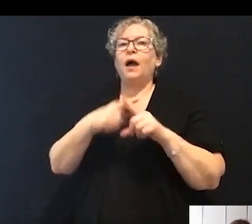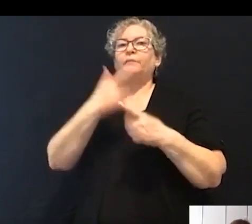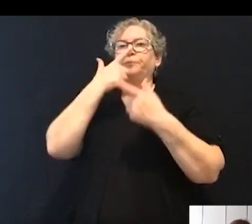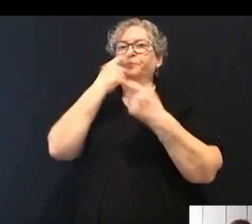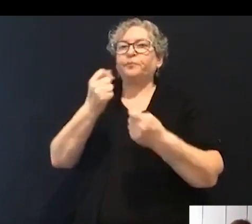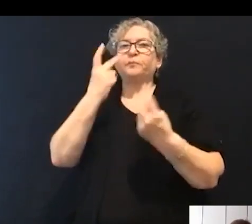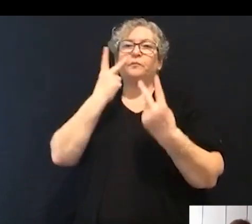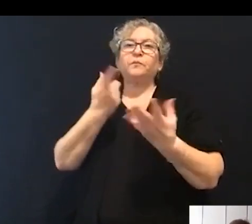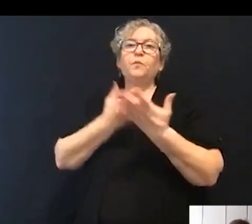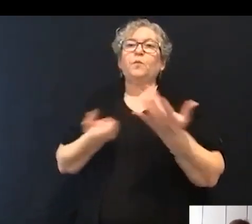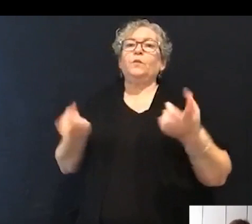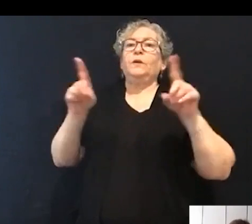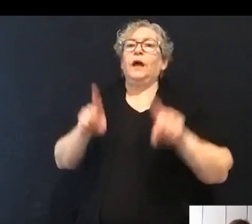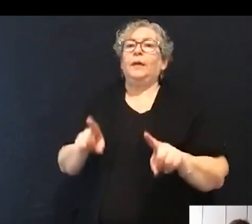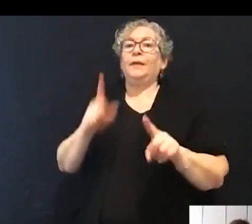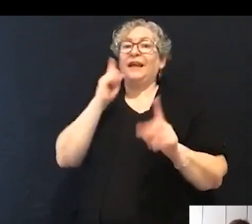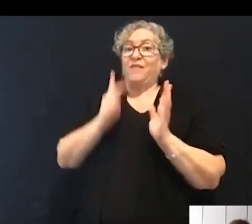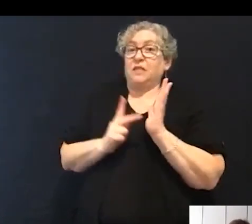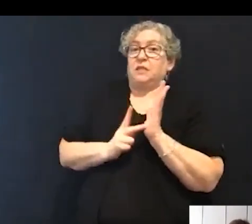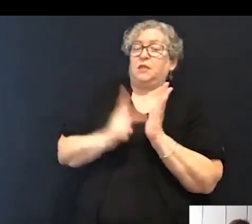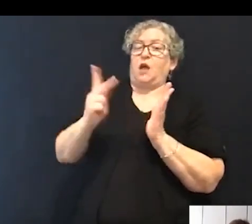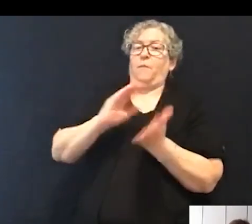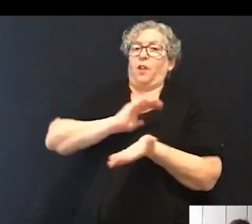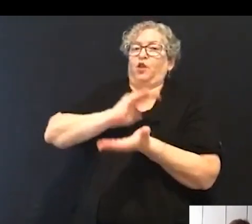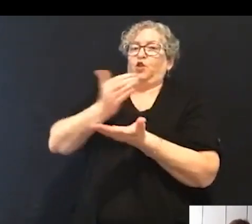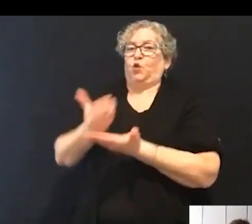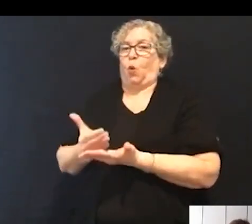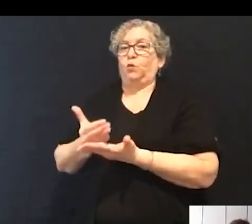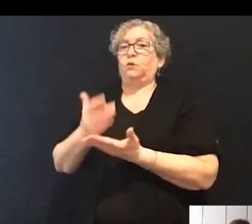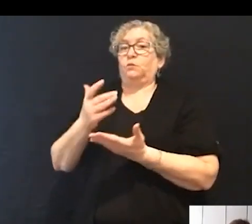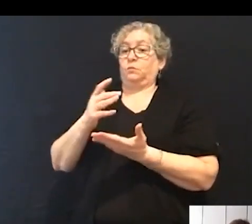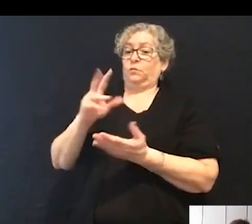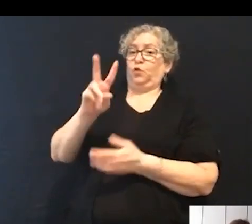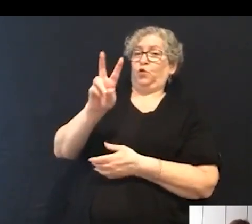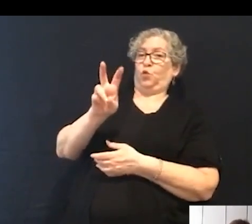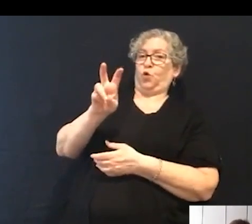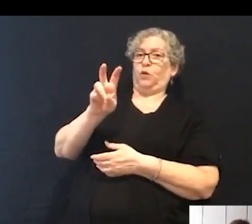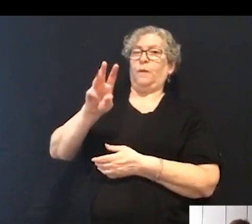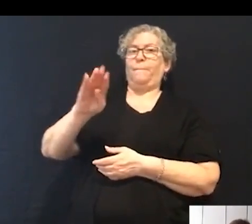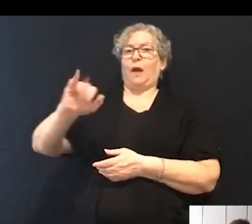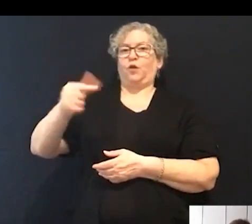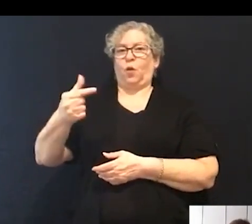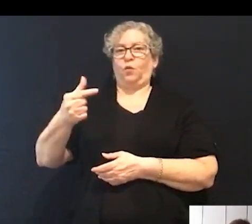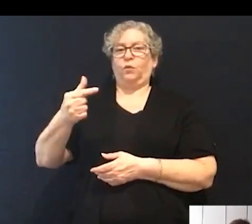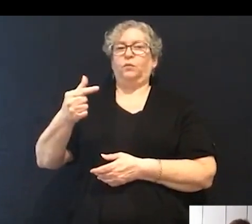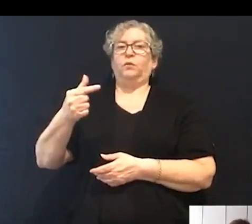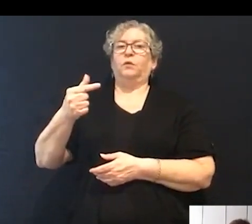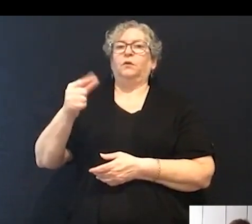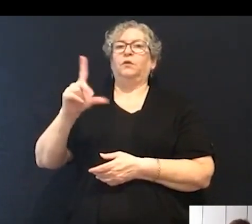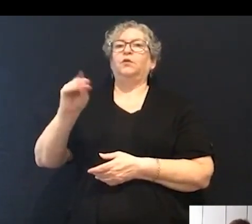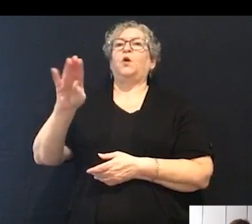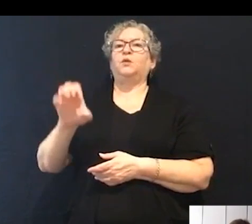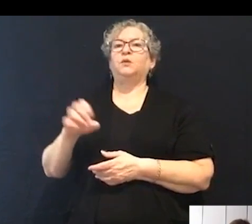what happens at the double dose of 200 micrograms. So what did we achieve?